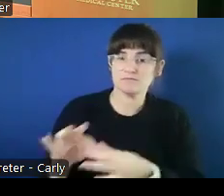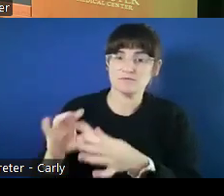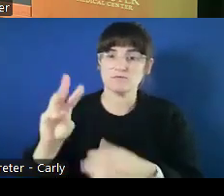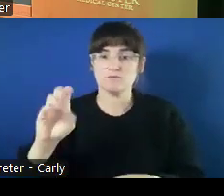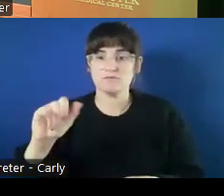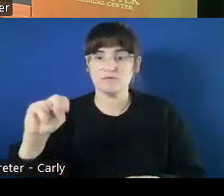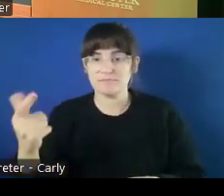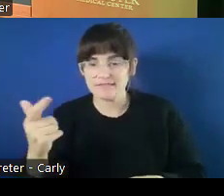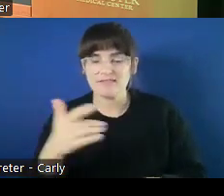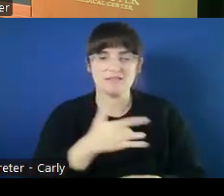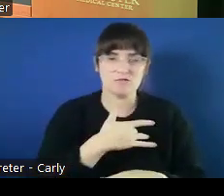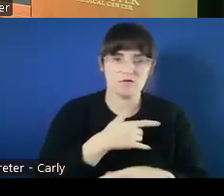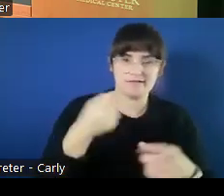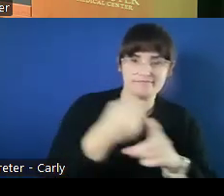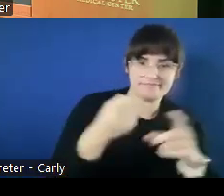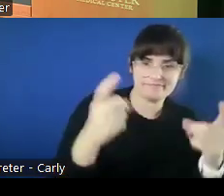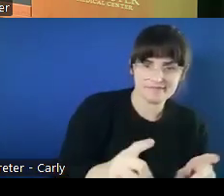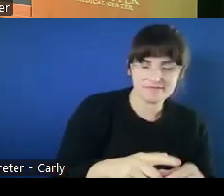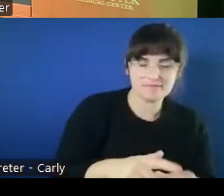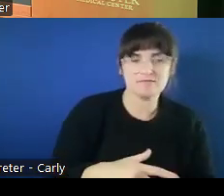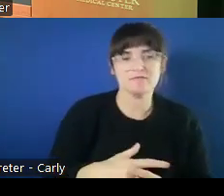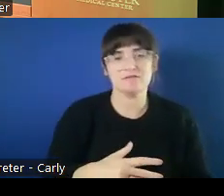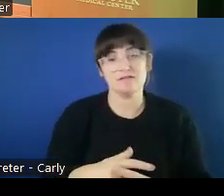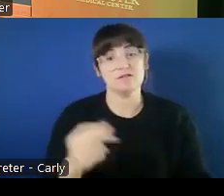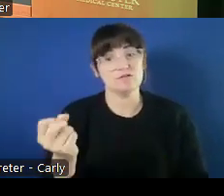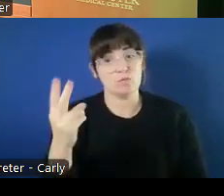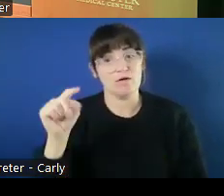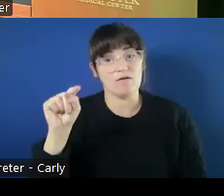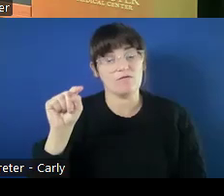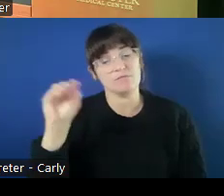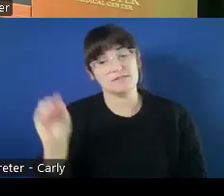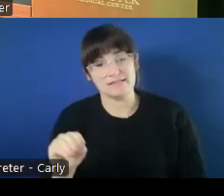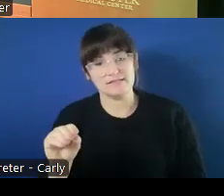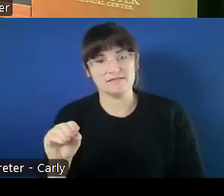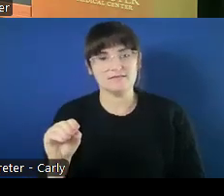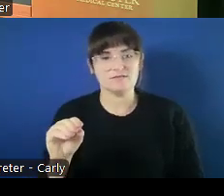events and we found that similarly there was a 12% reduction in major adverse cardiac events